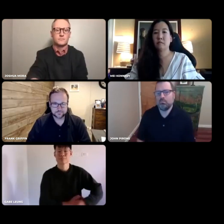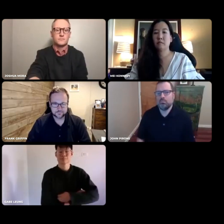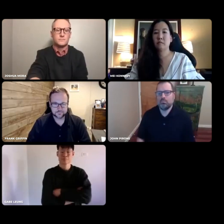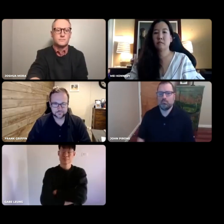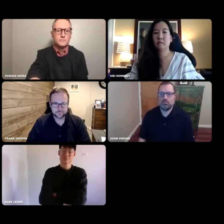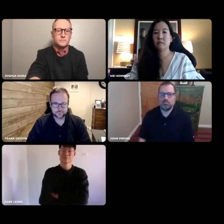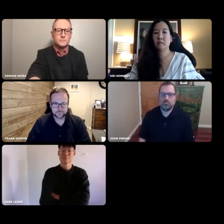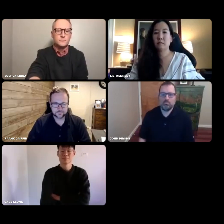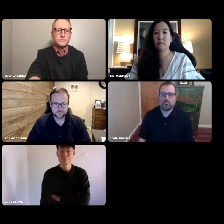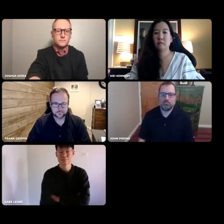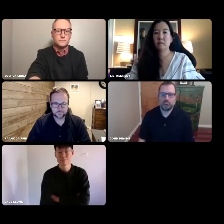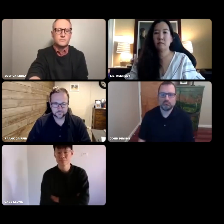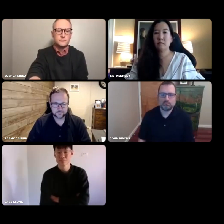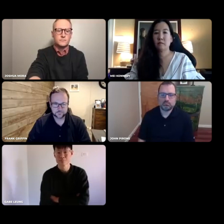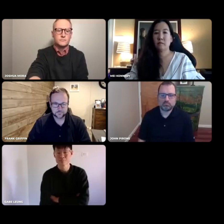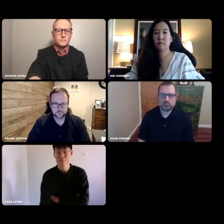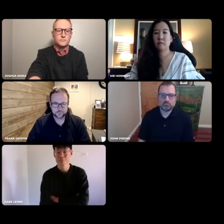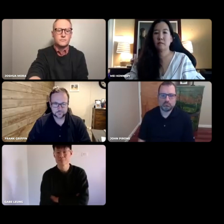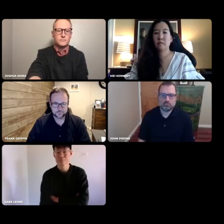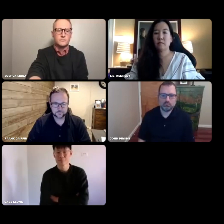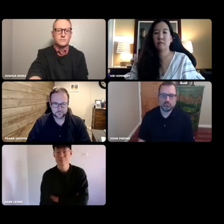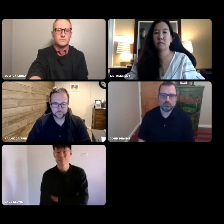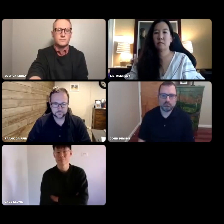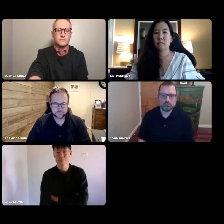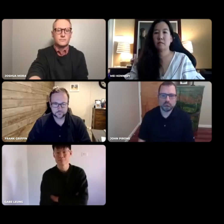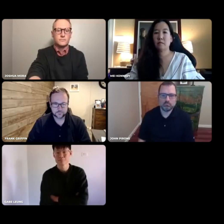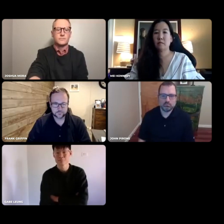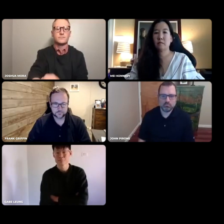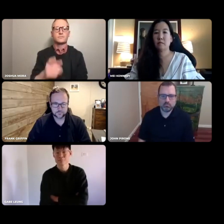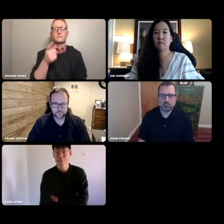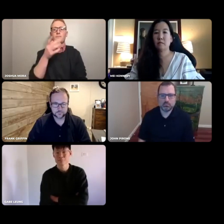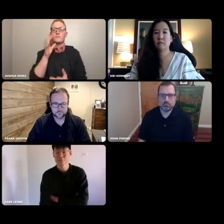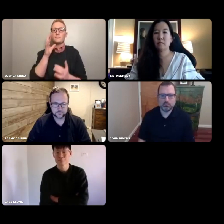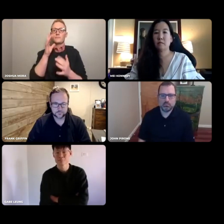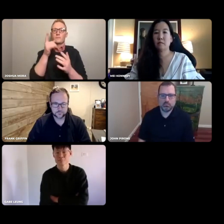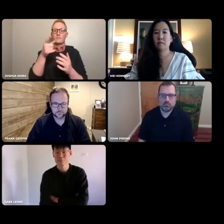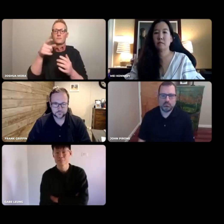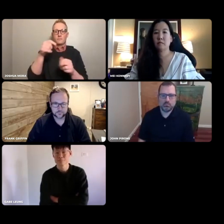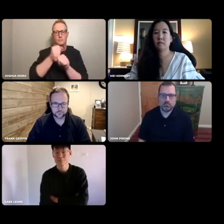and you'll be helped.